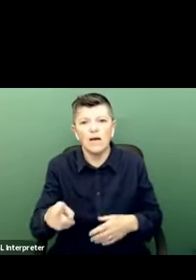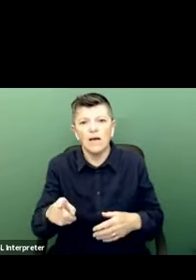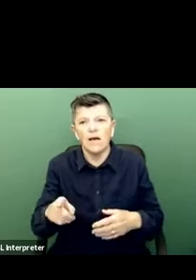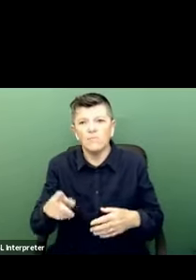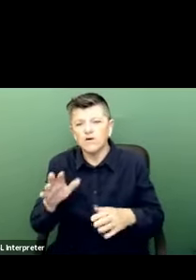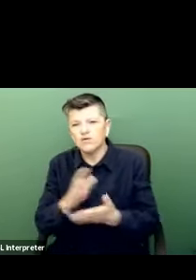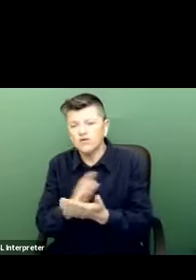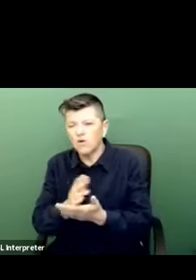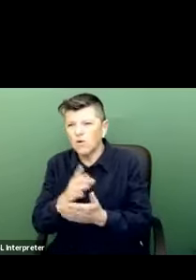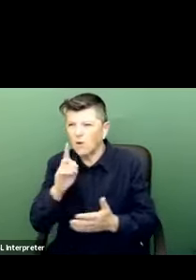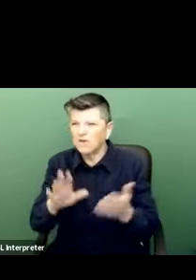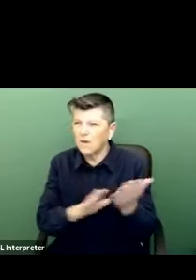to adhere